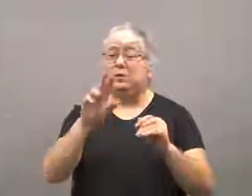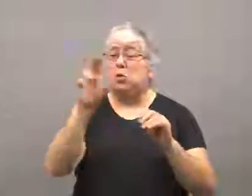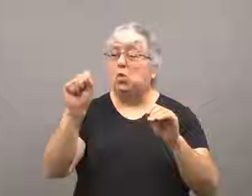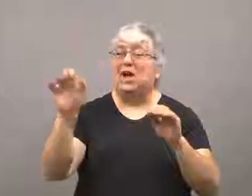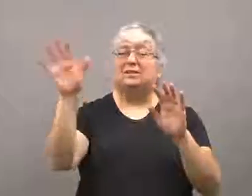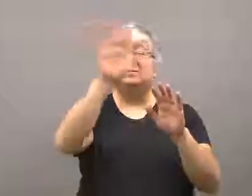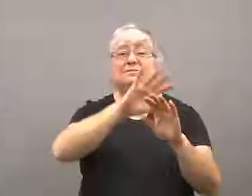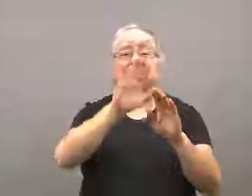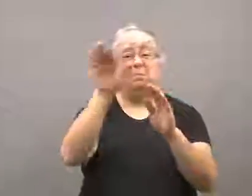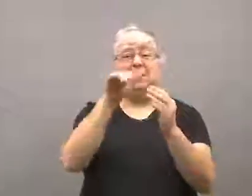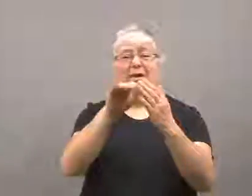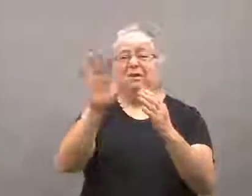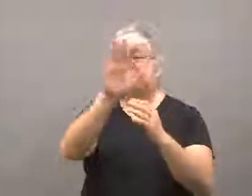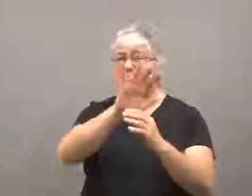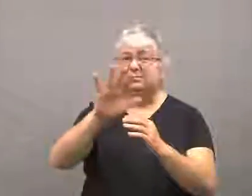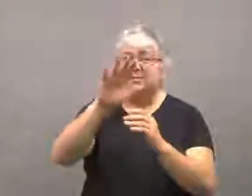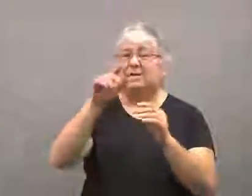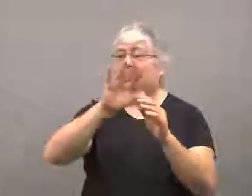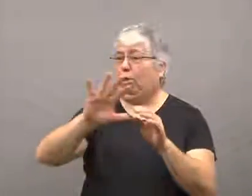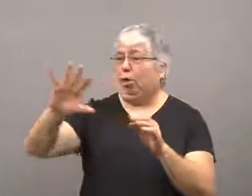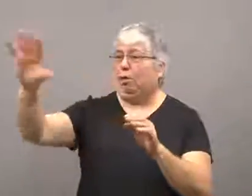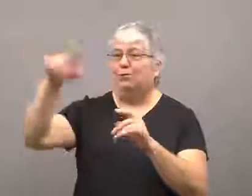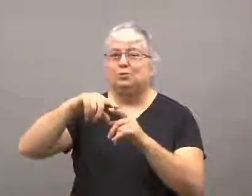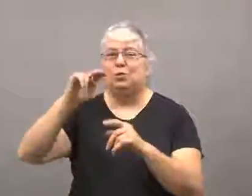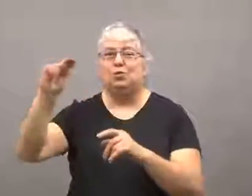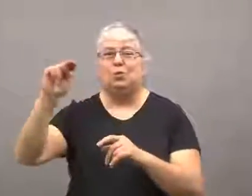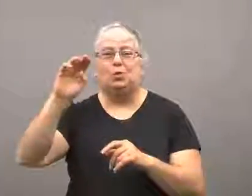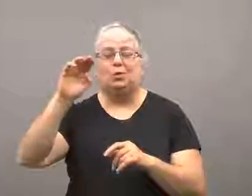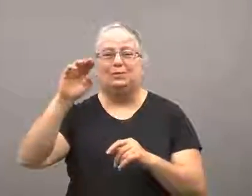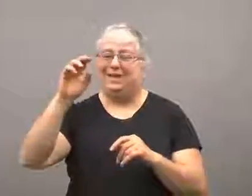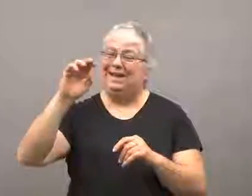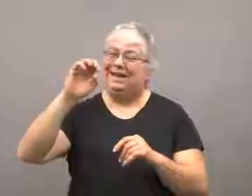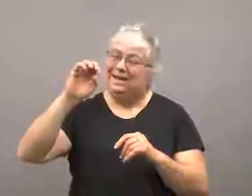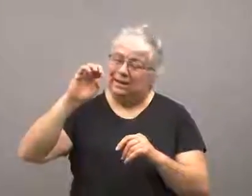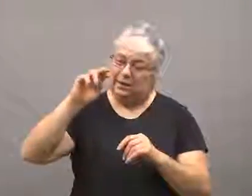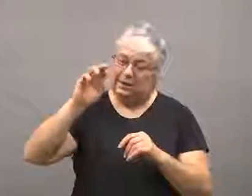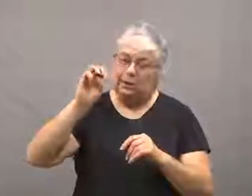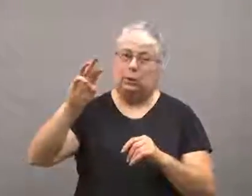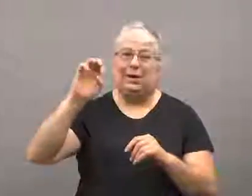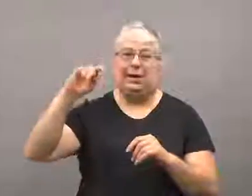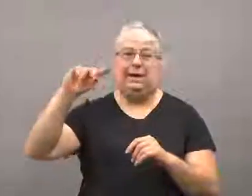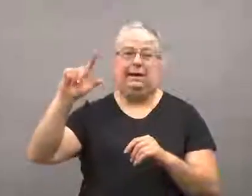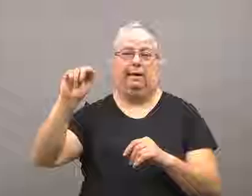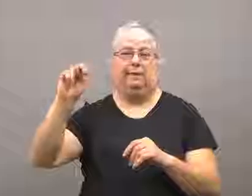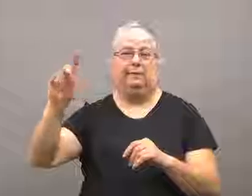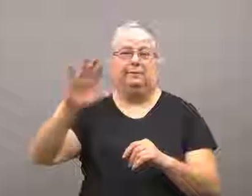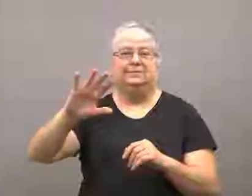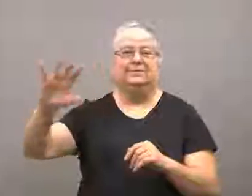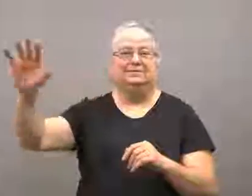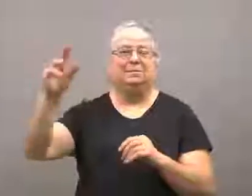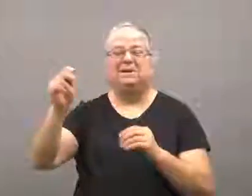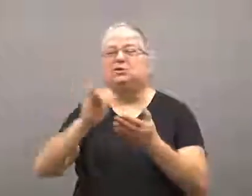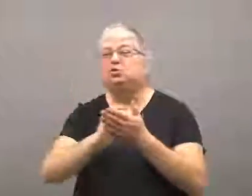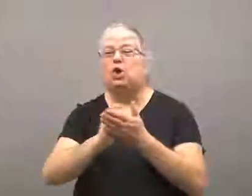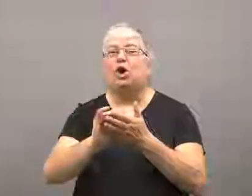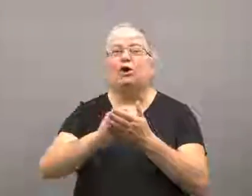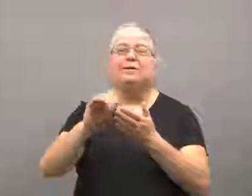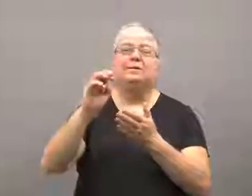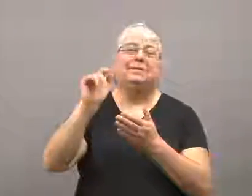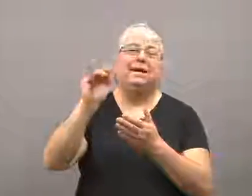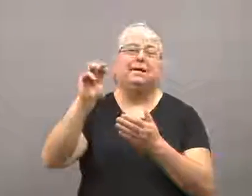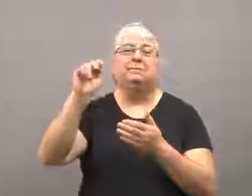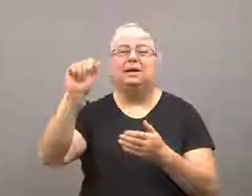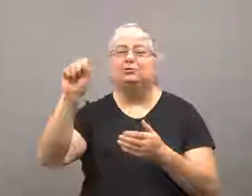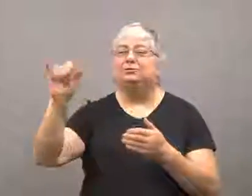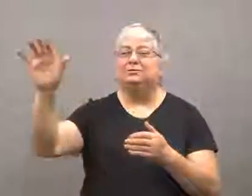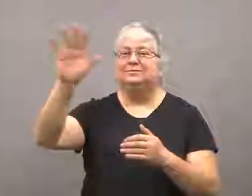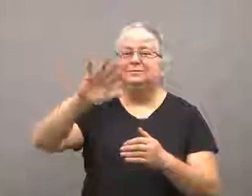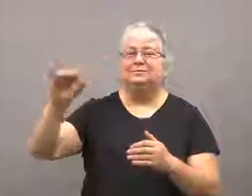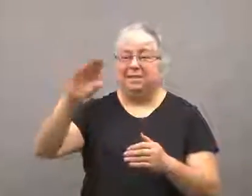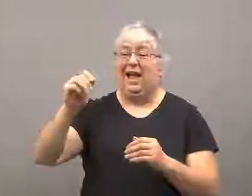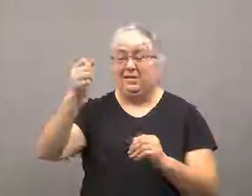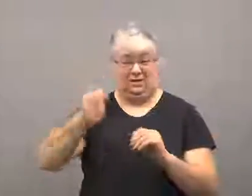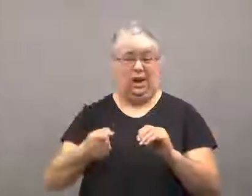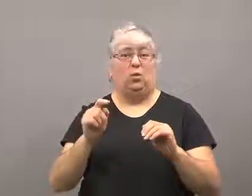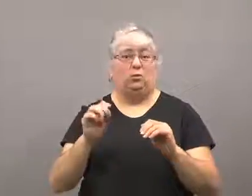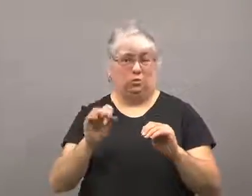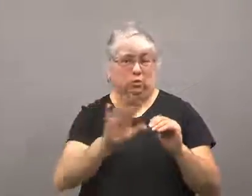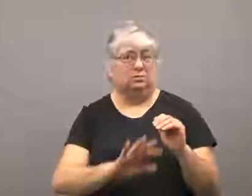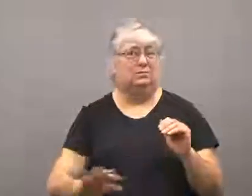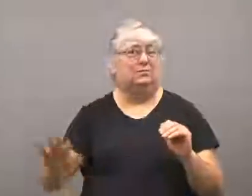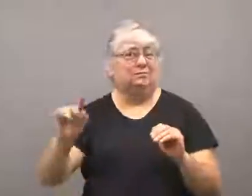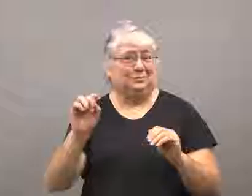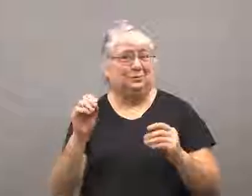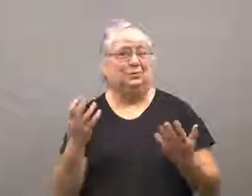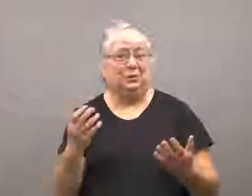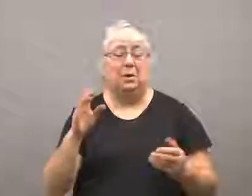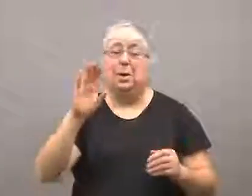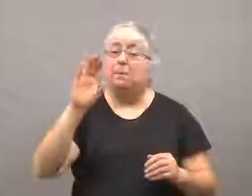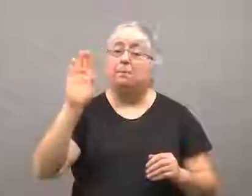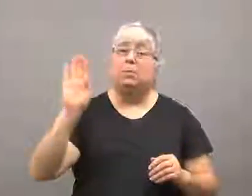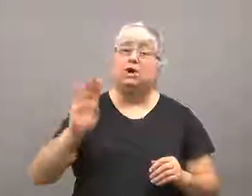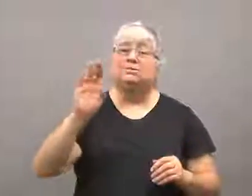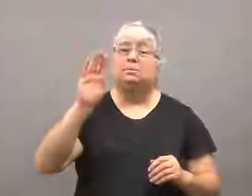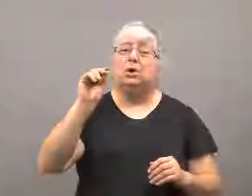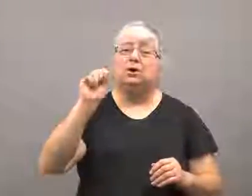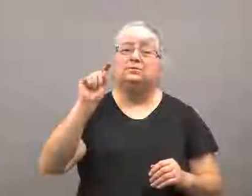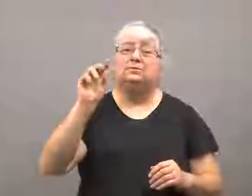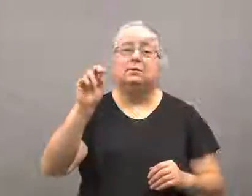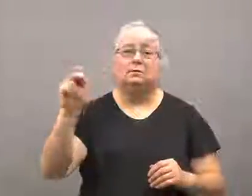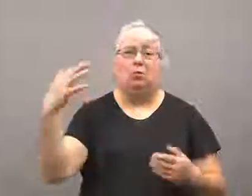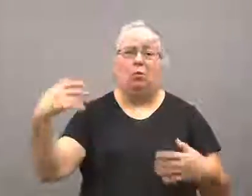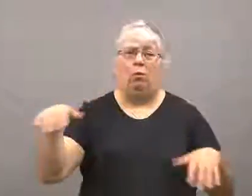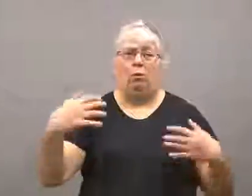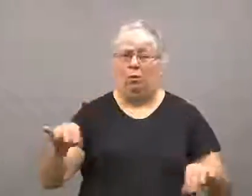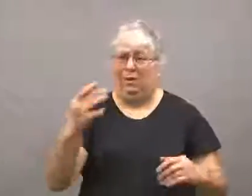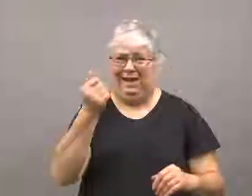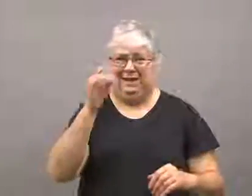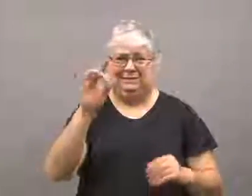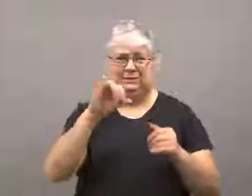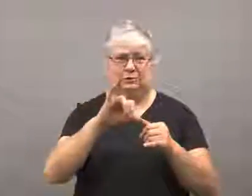It has affected the midwest and New England and even the South.